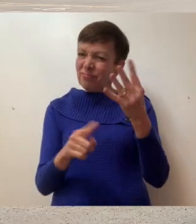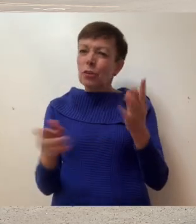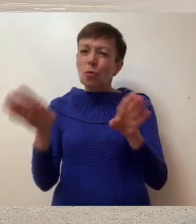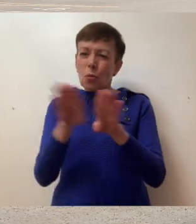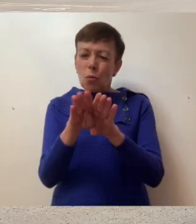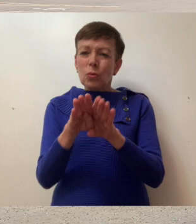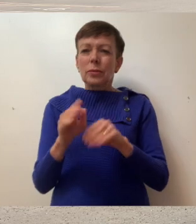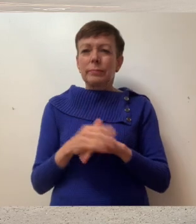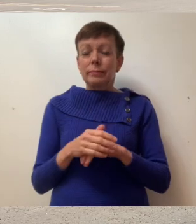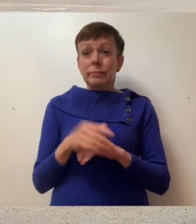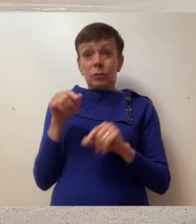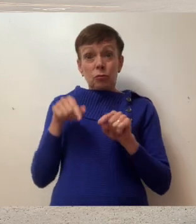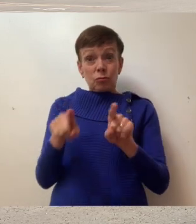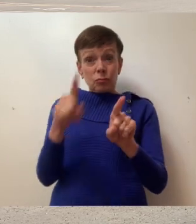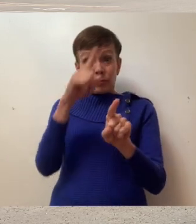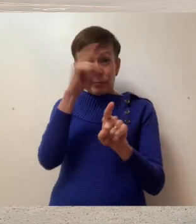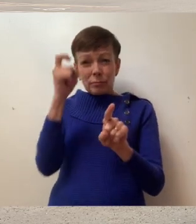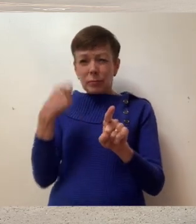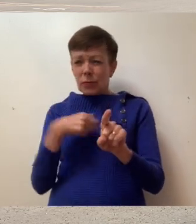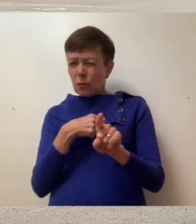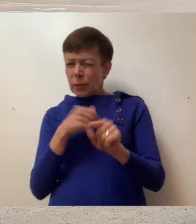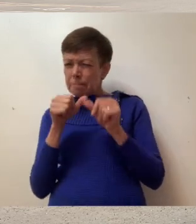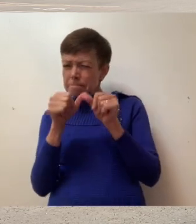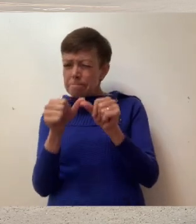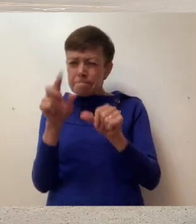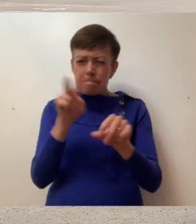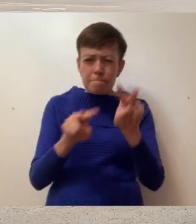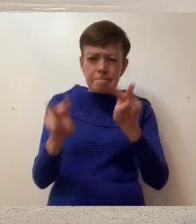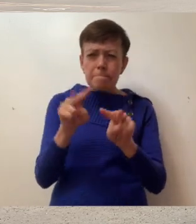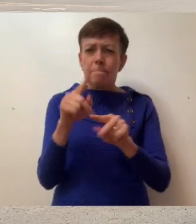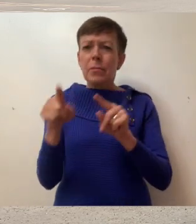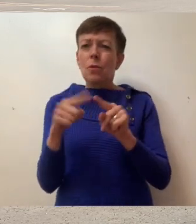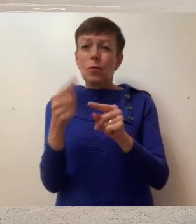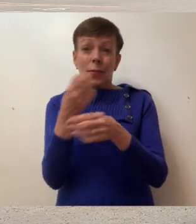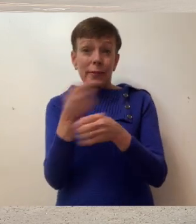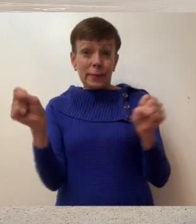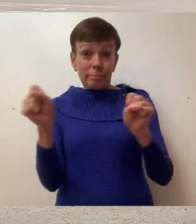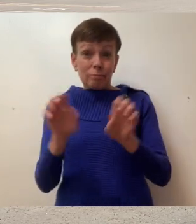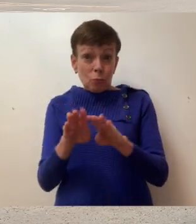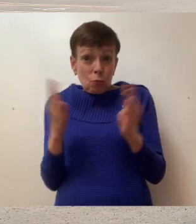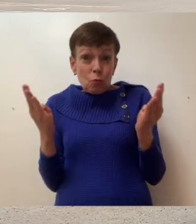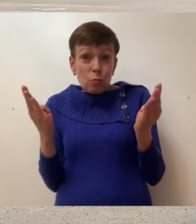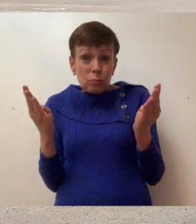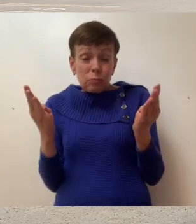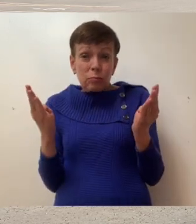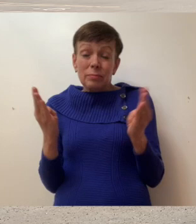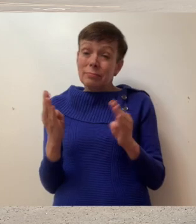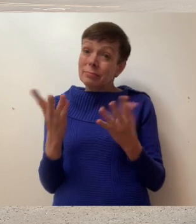it is safe to relaunch these amenities and that will likely occur along with the Phase